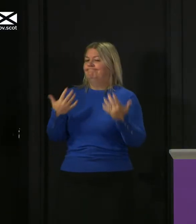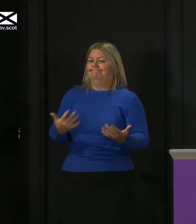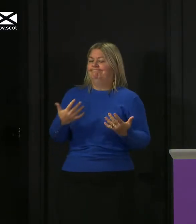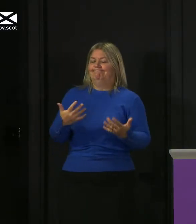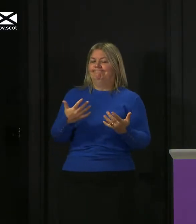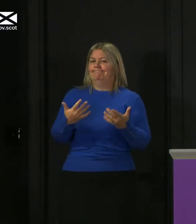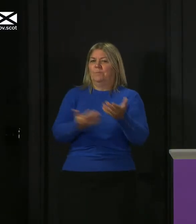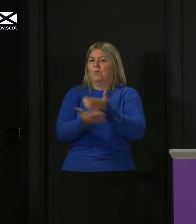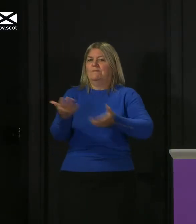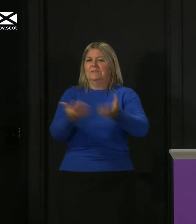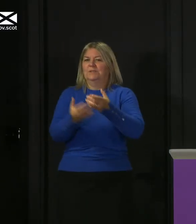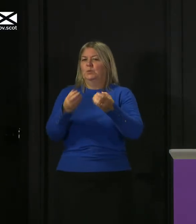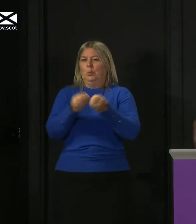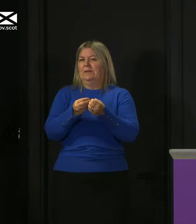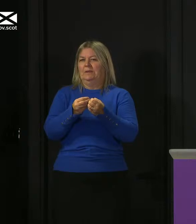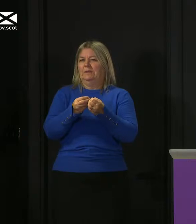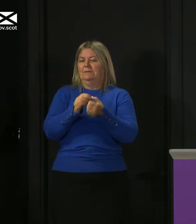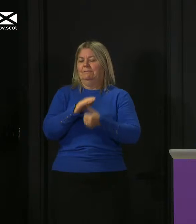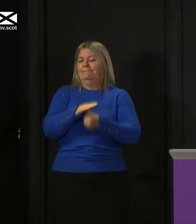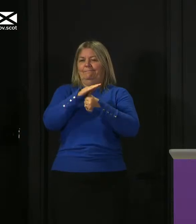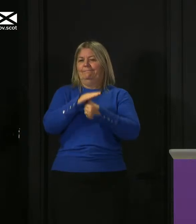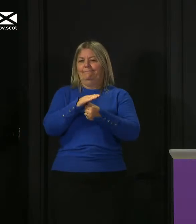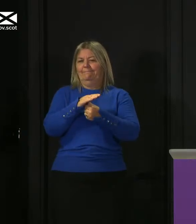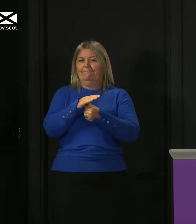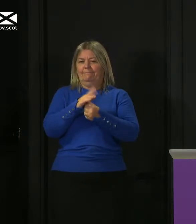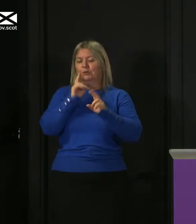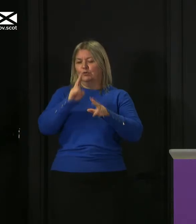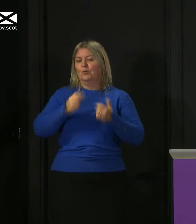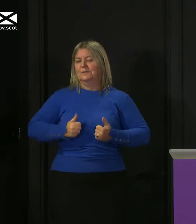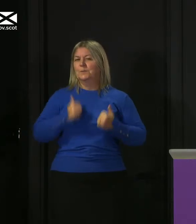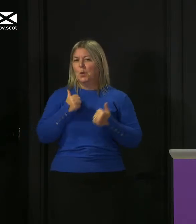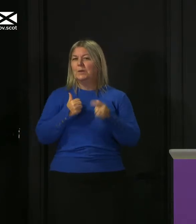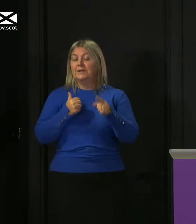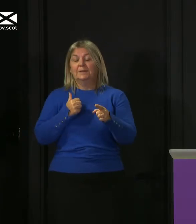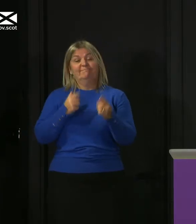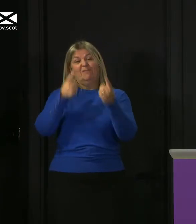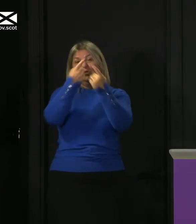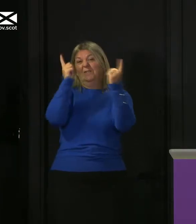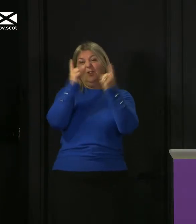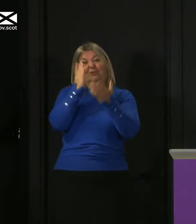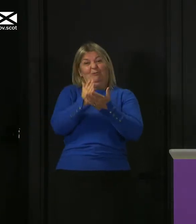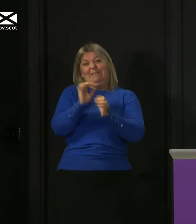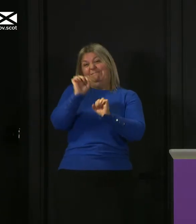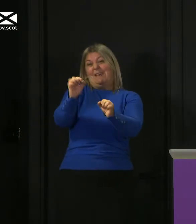of this this morning, and it would be a matter of the university to look at if required. What